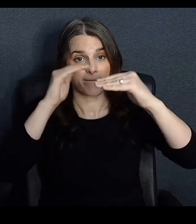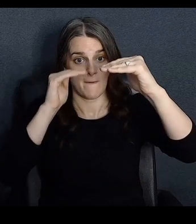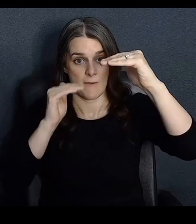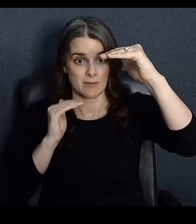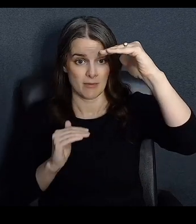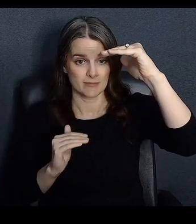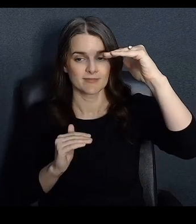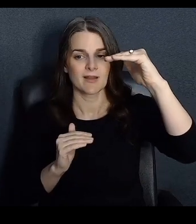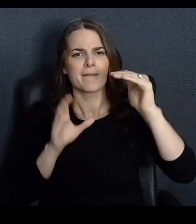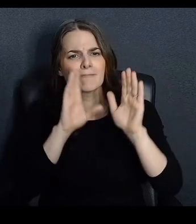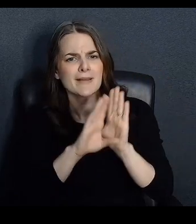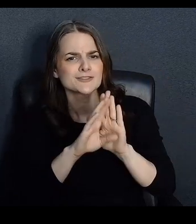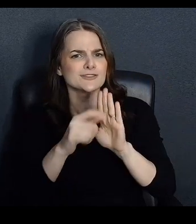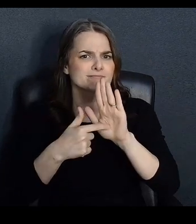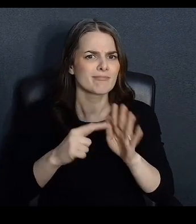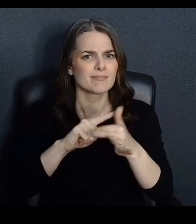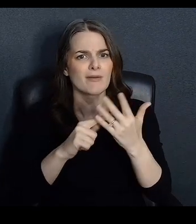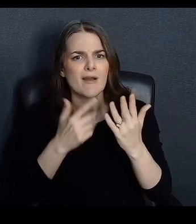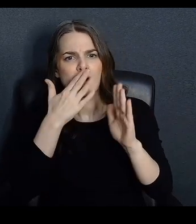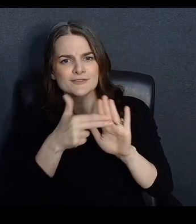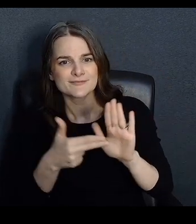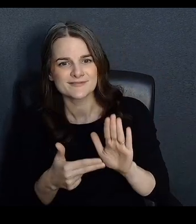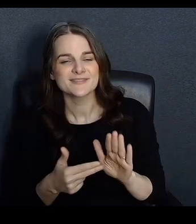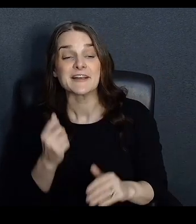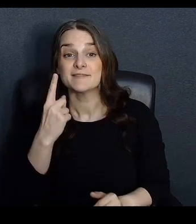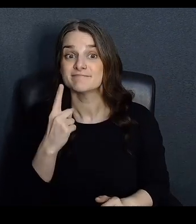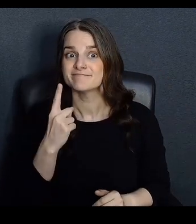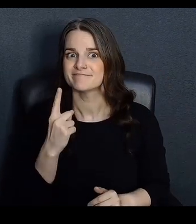and a few features that stand out to me about how they're using this app.